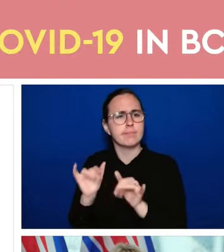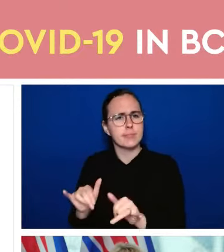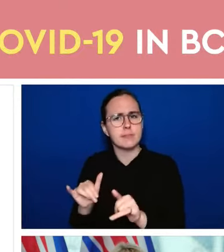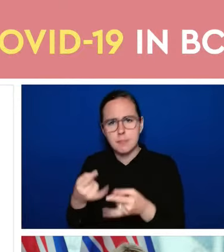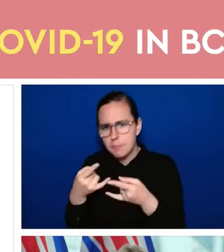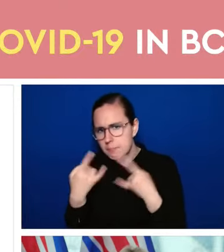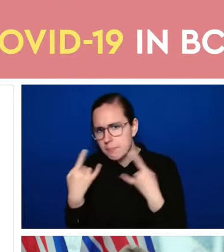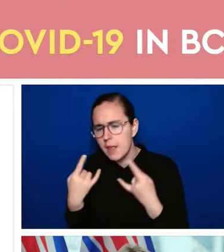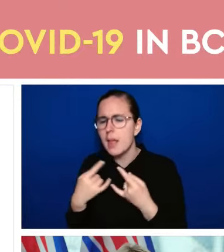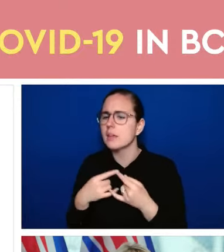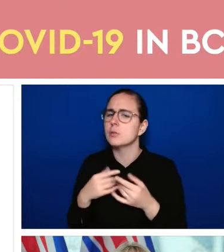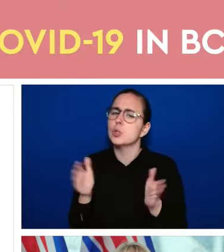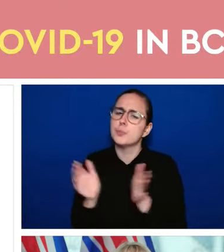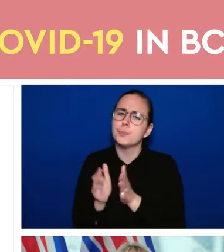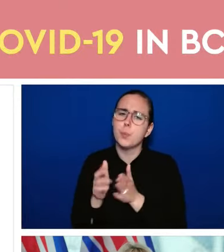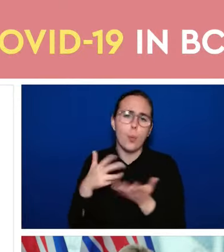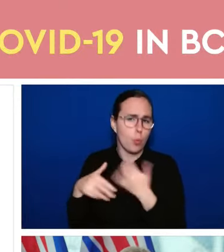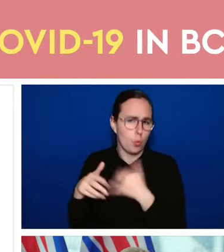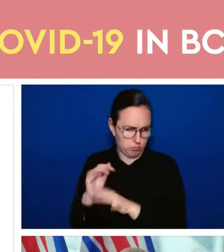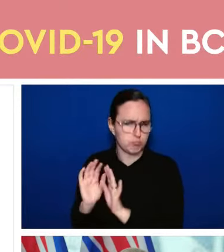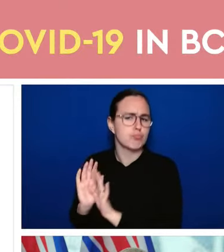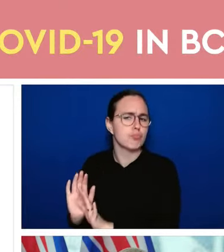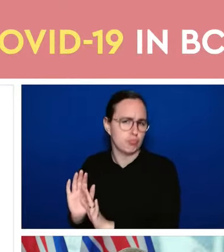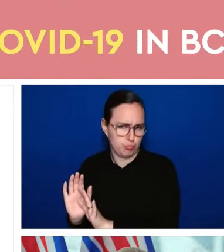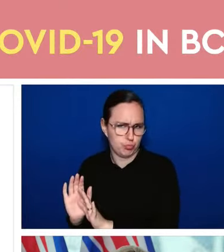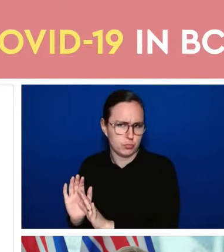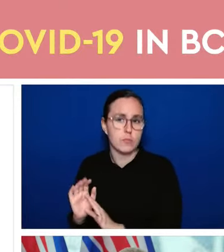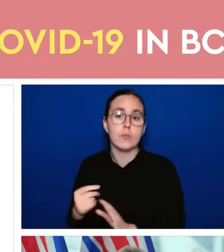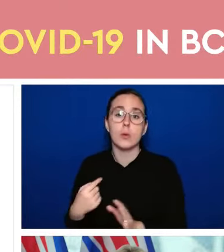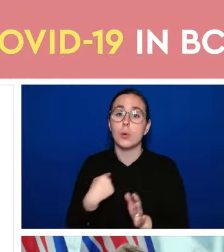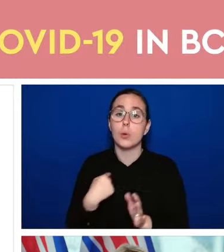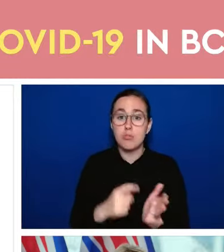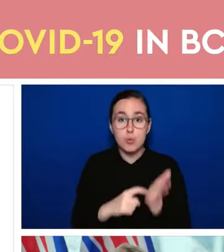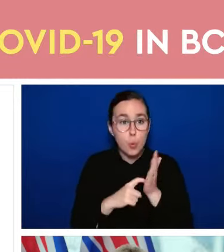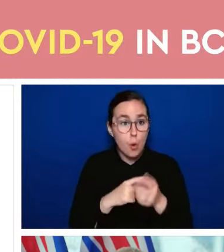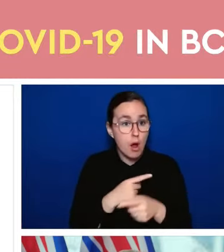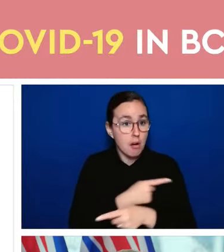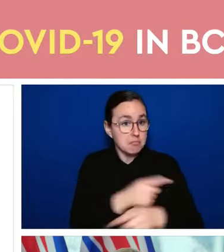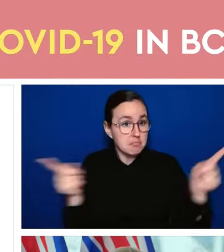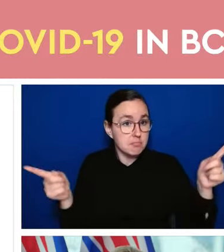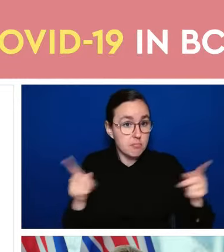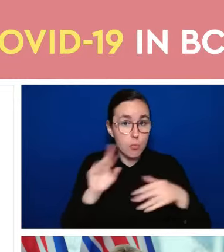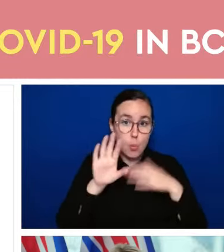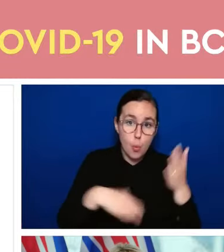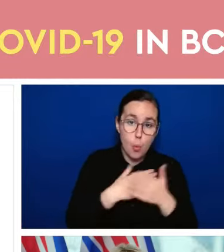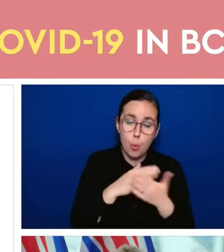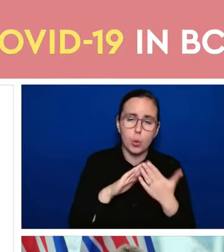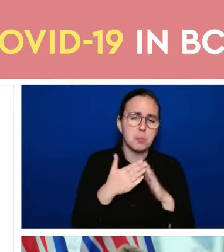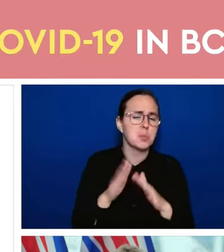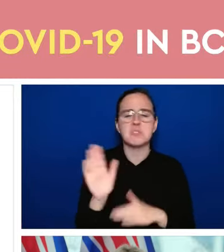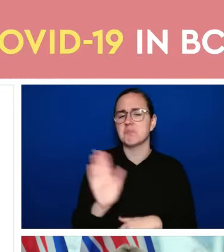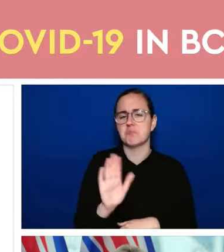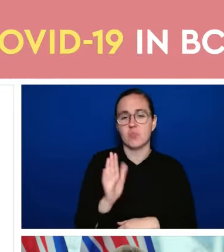no longer require that the whole community because vaccination community immunity and